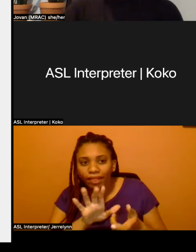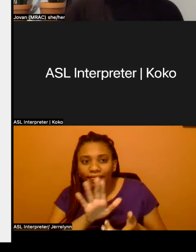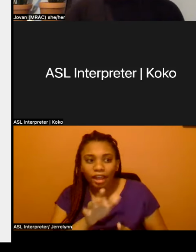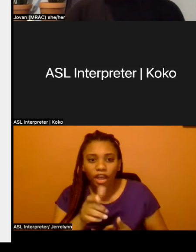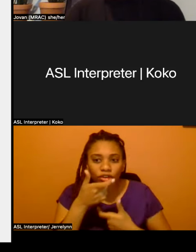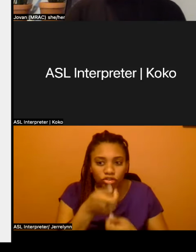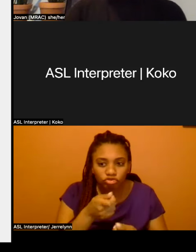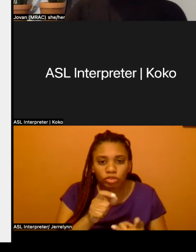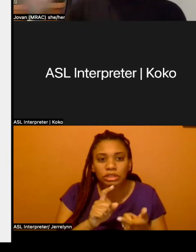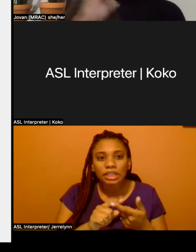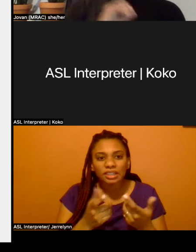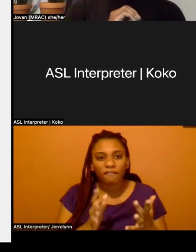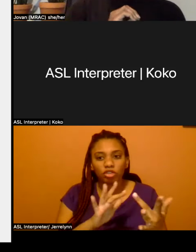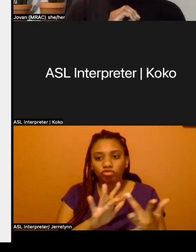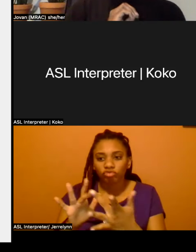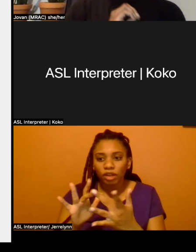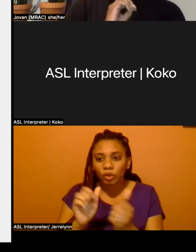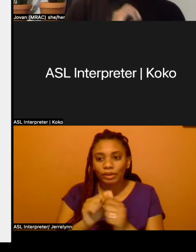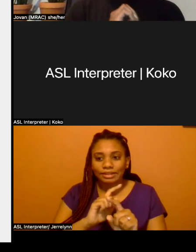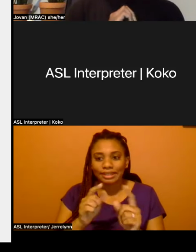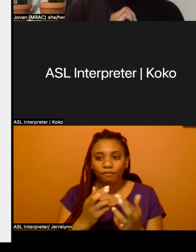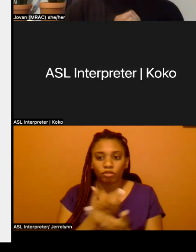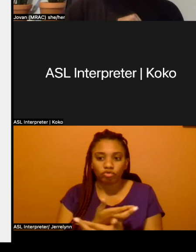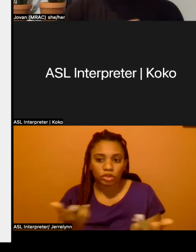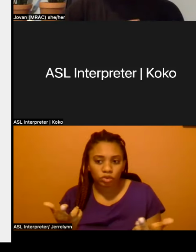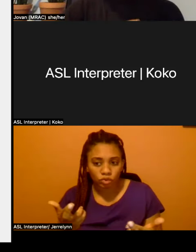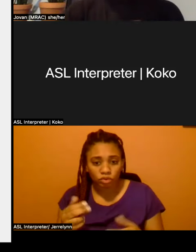So, we have no assumptions about,